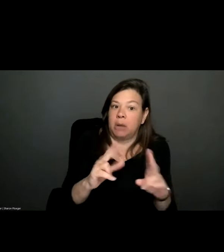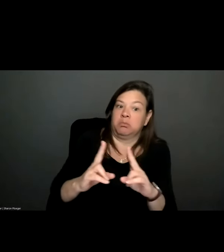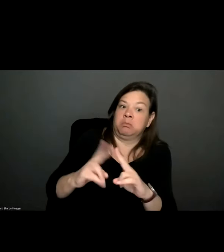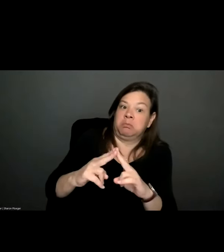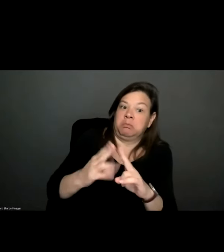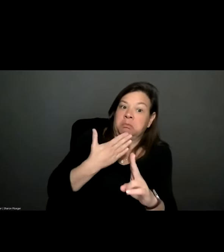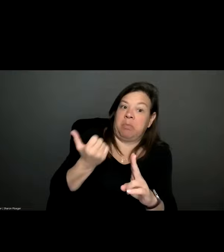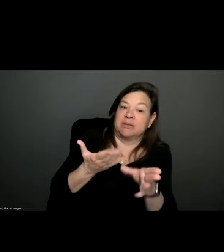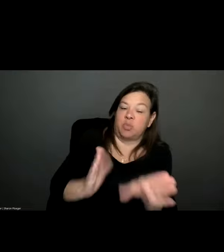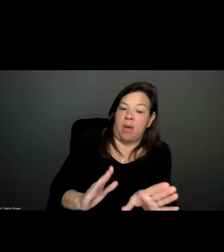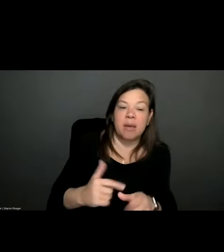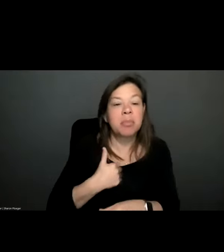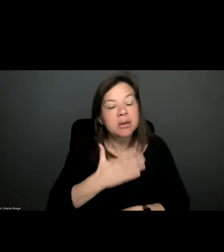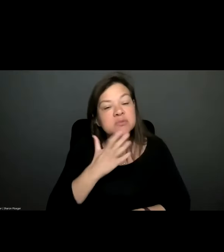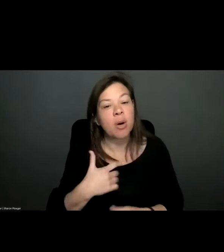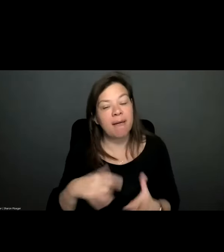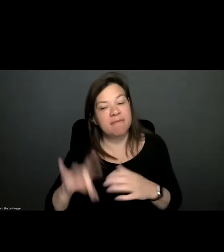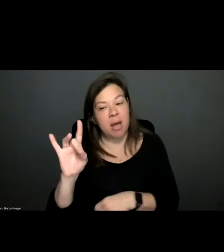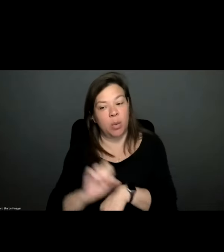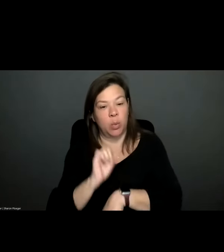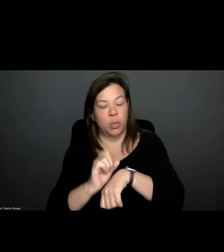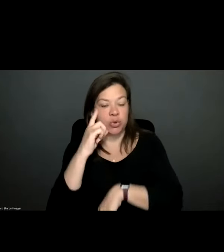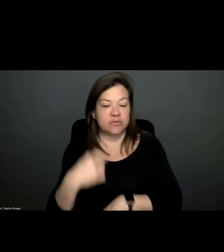but it's what I have found makes me comfortable.